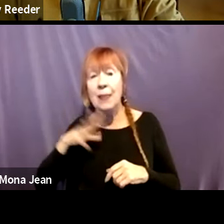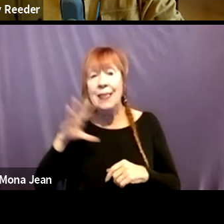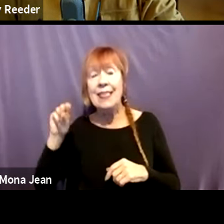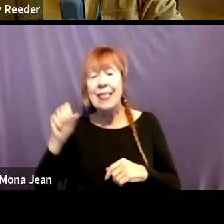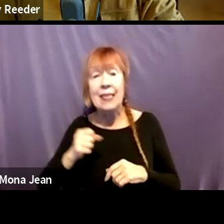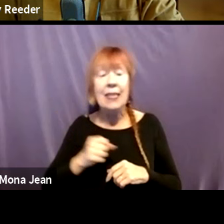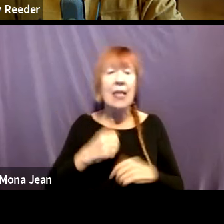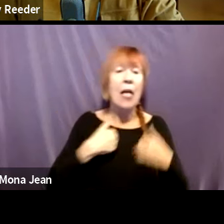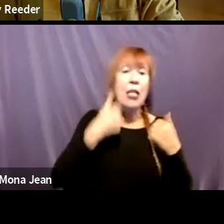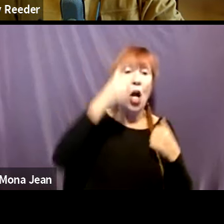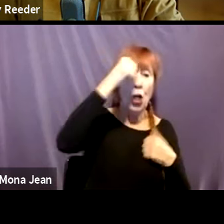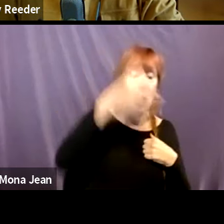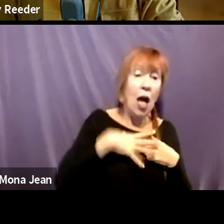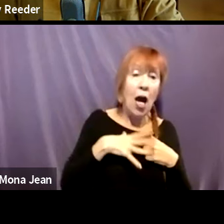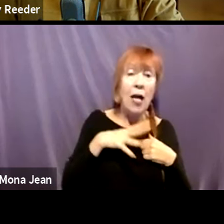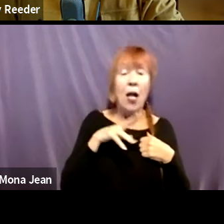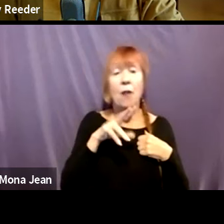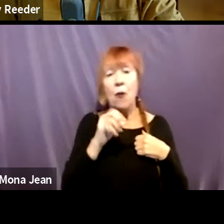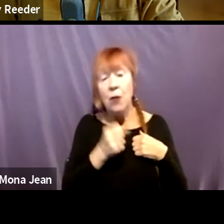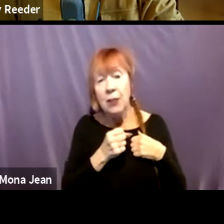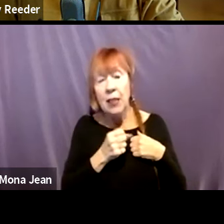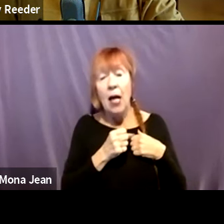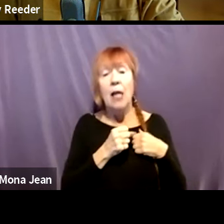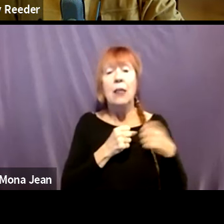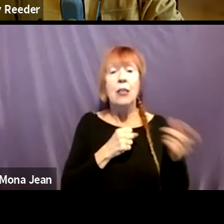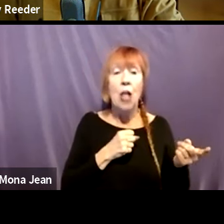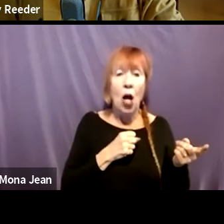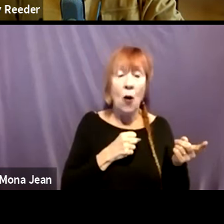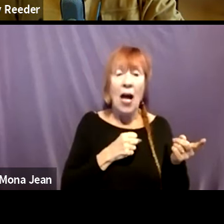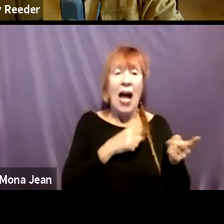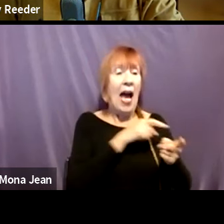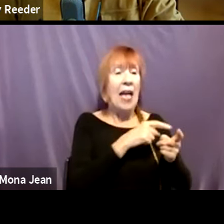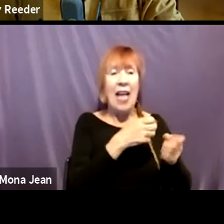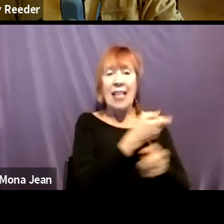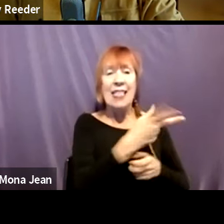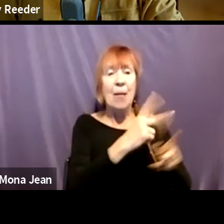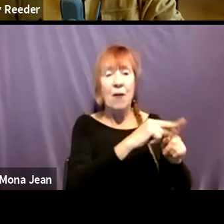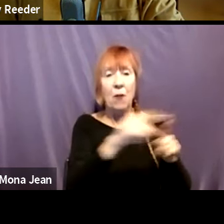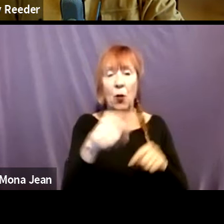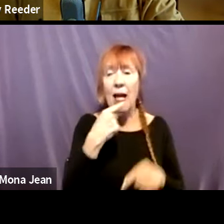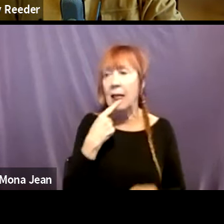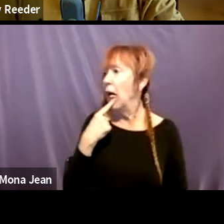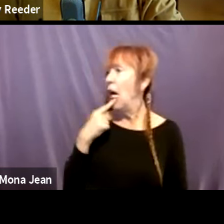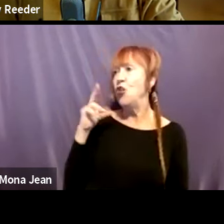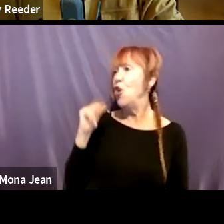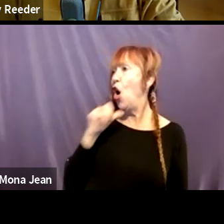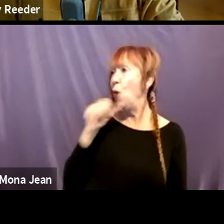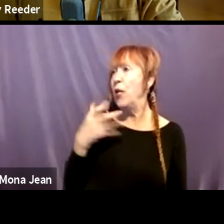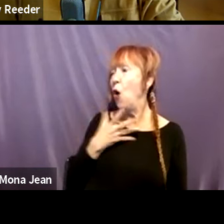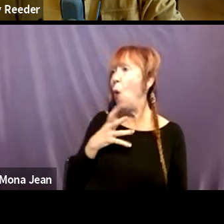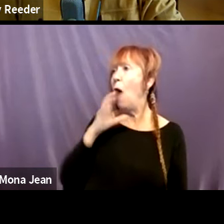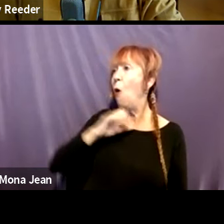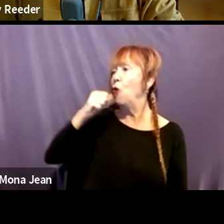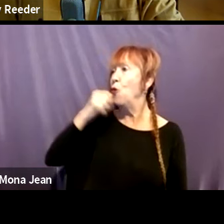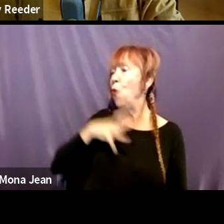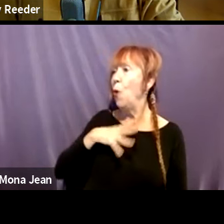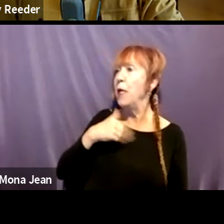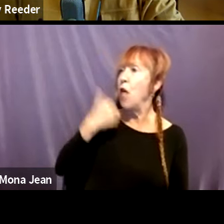where the leads were brother and sister, where they were mother and son, where they were father and daughter, but it was the same story.